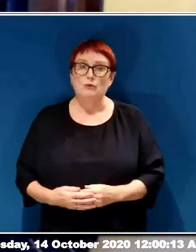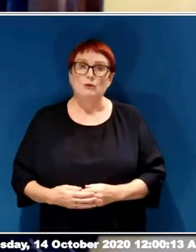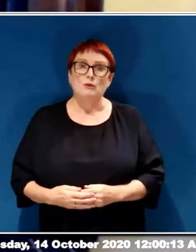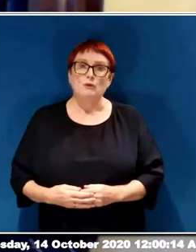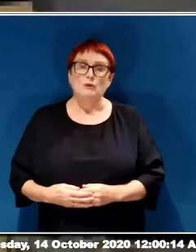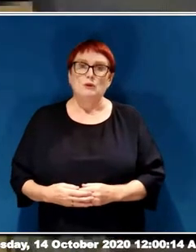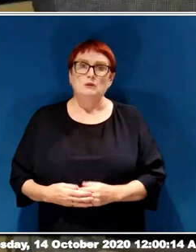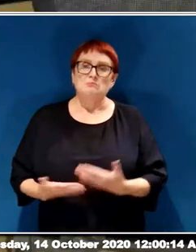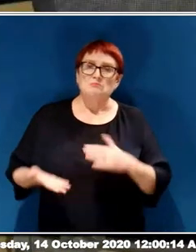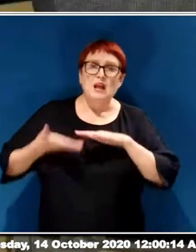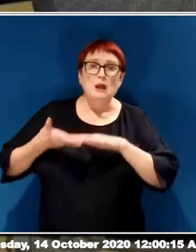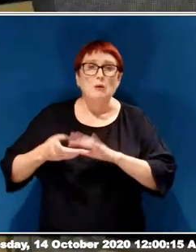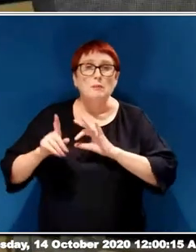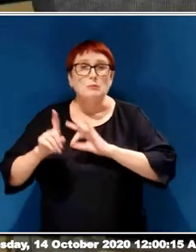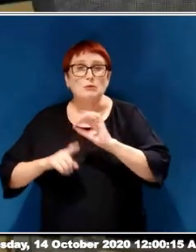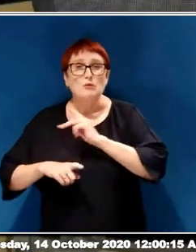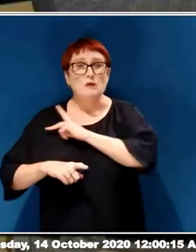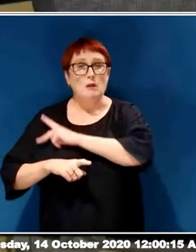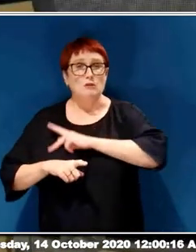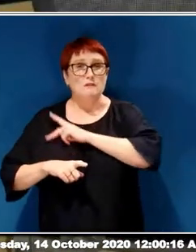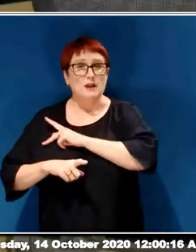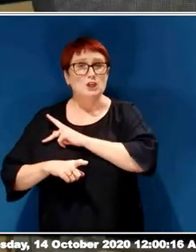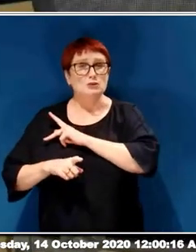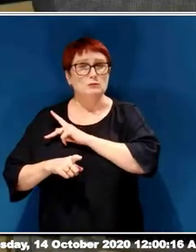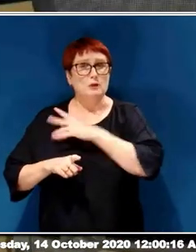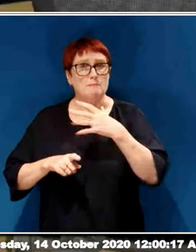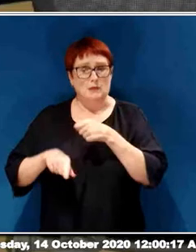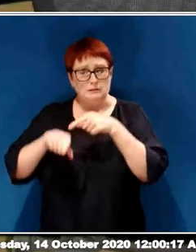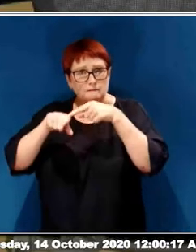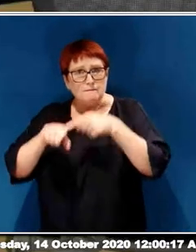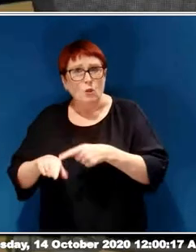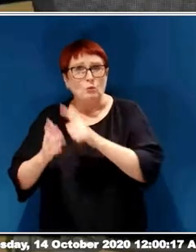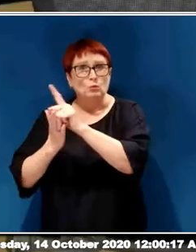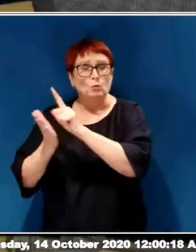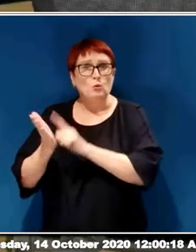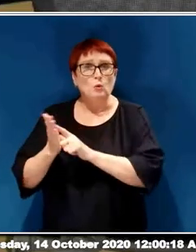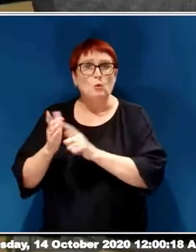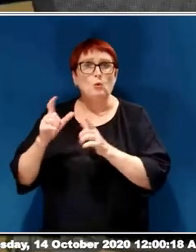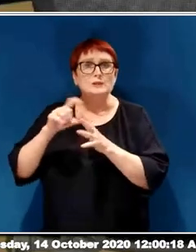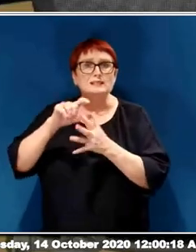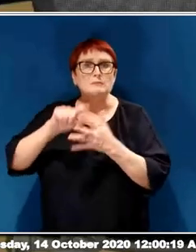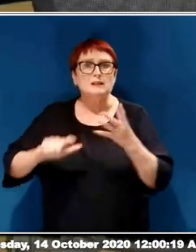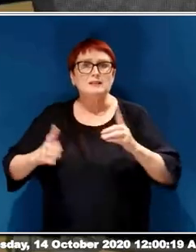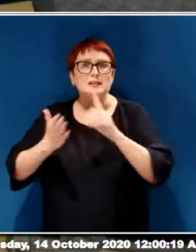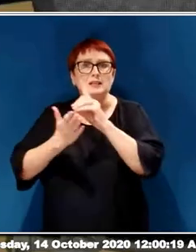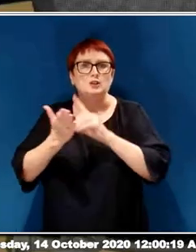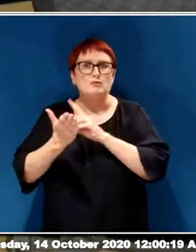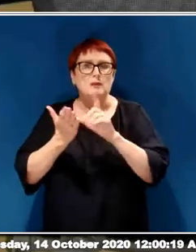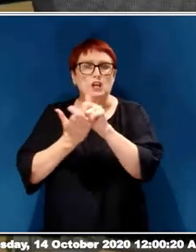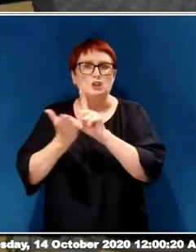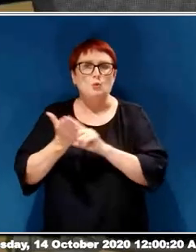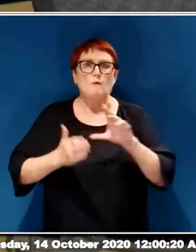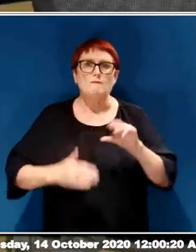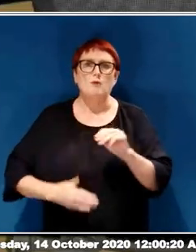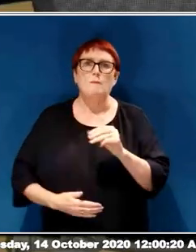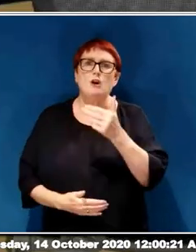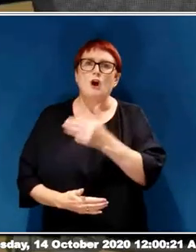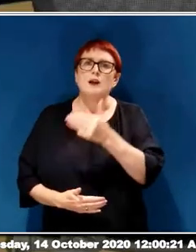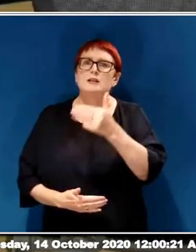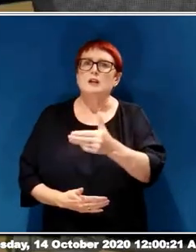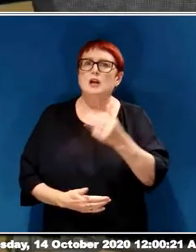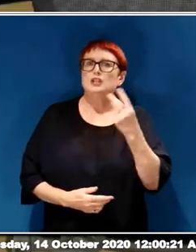the Disability Discrimination Act 1992 (Cth), the Disability Standards For